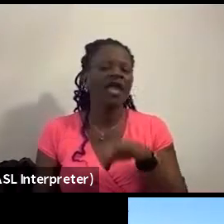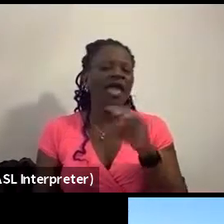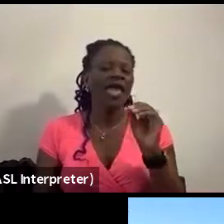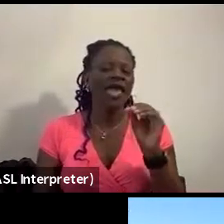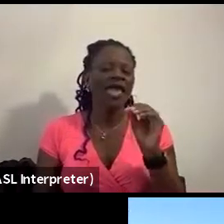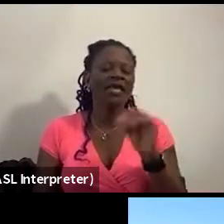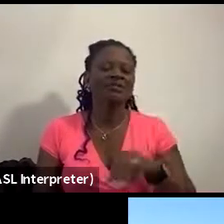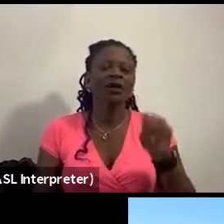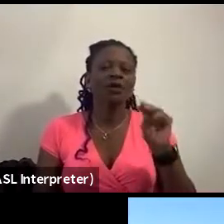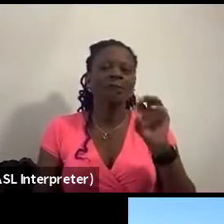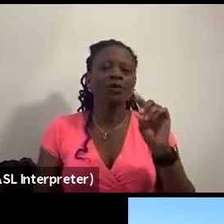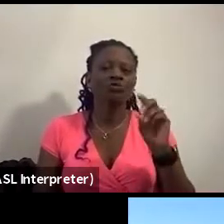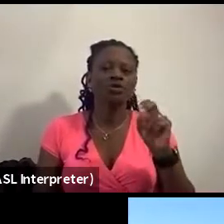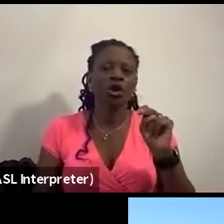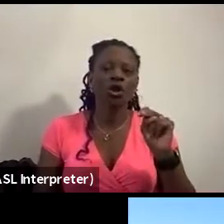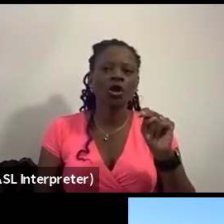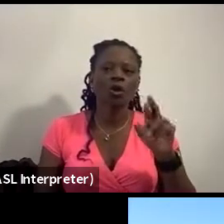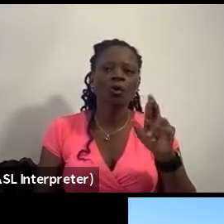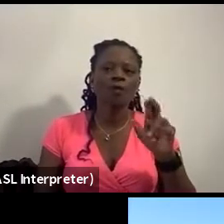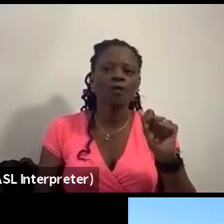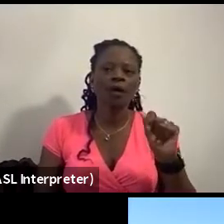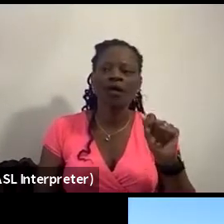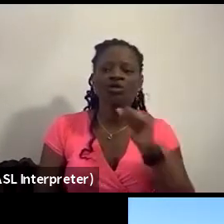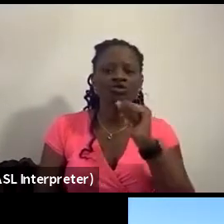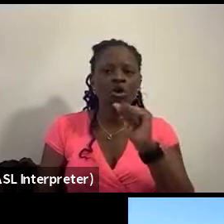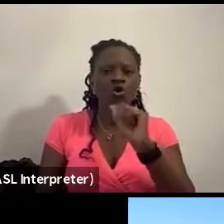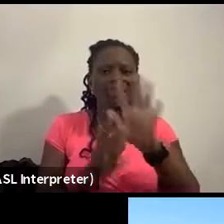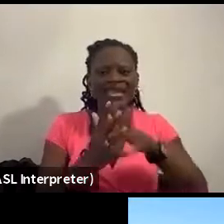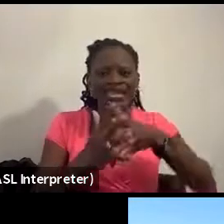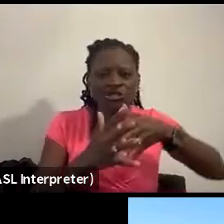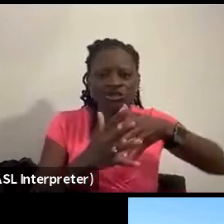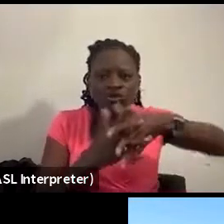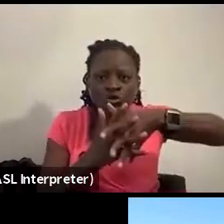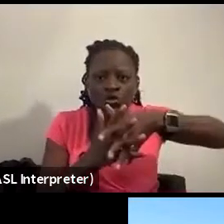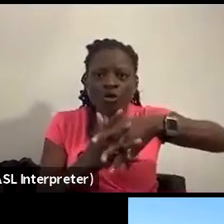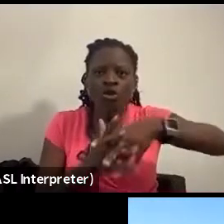They don't get into the nucleus of a cell. The way they work is they again, like I